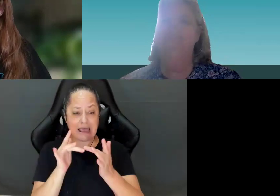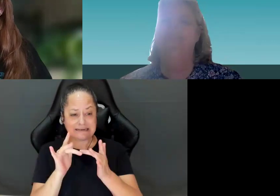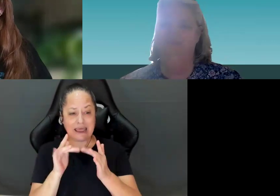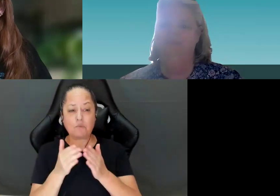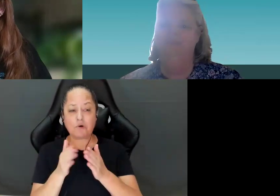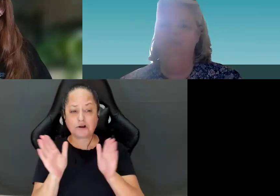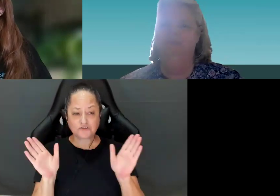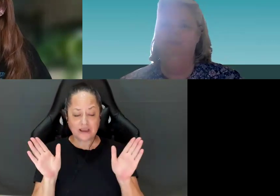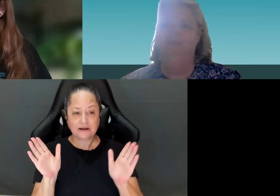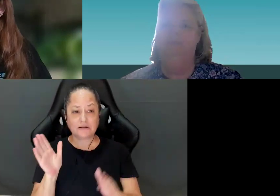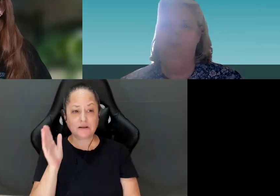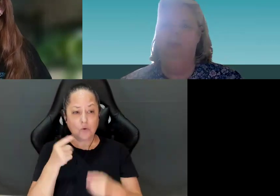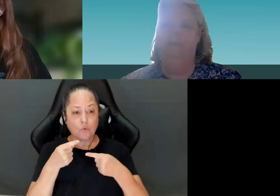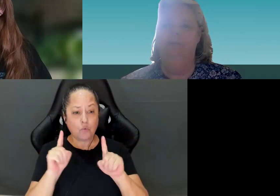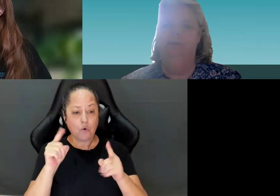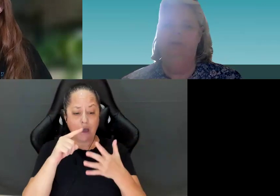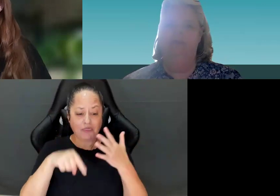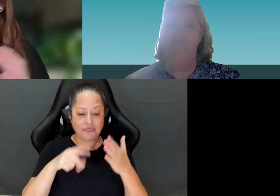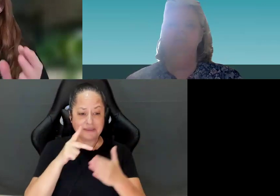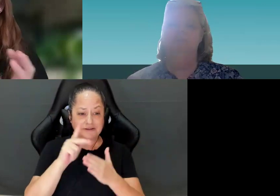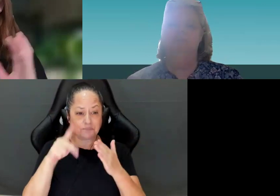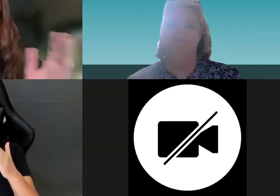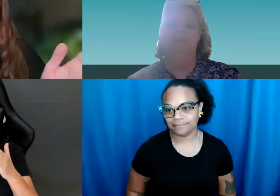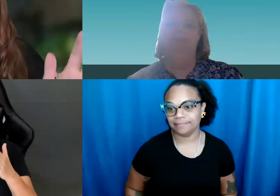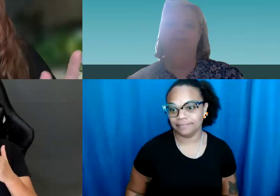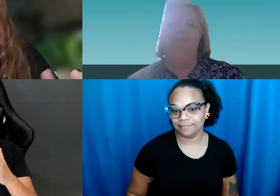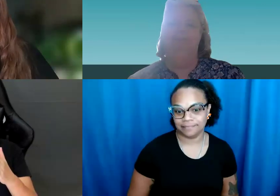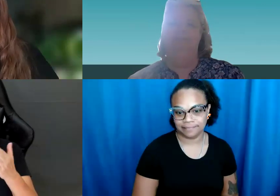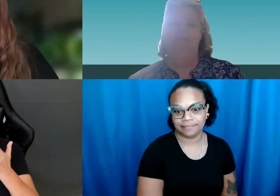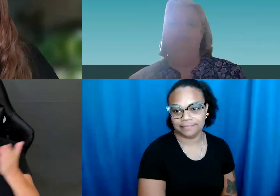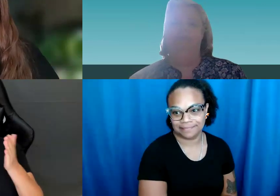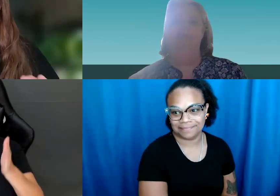So while these programs are supplier diversity focused, right?